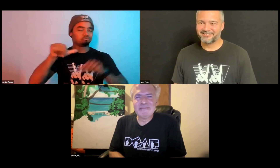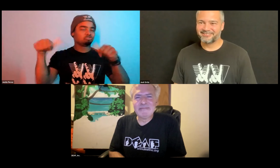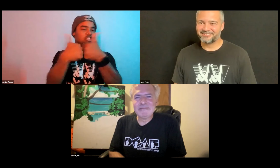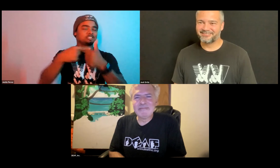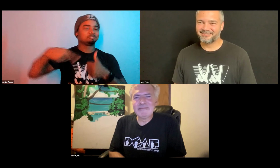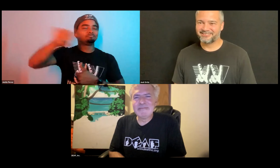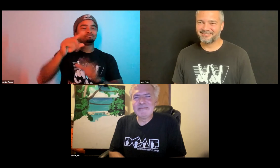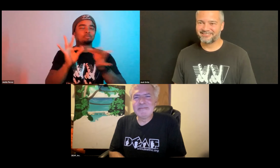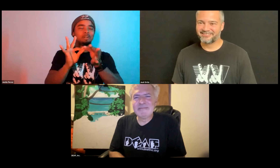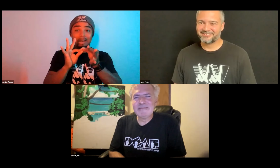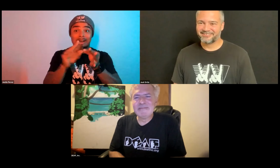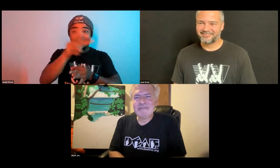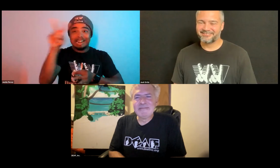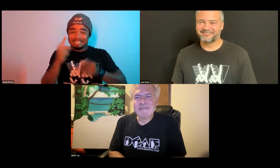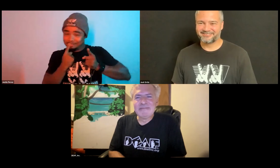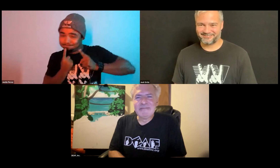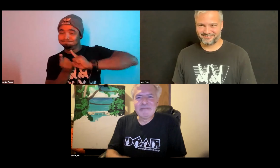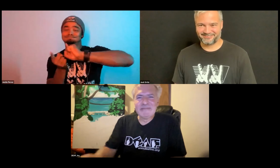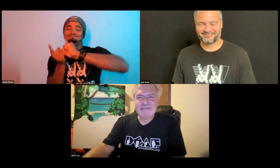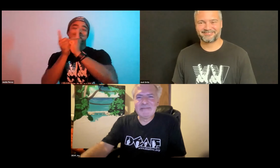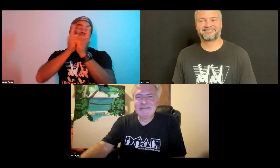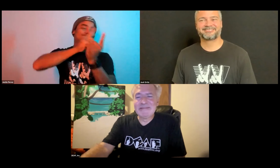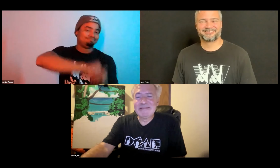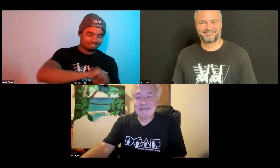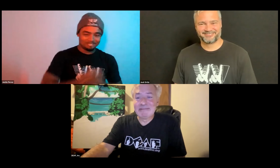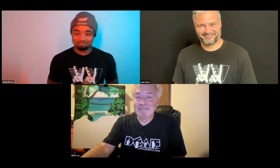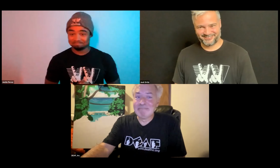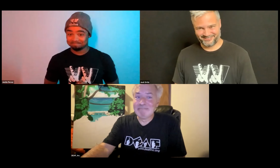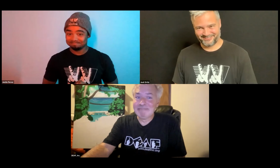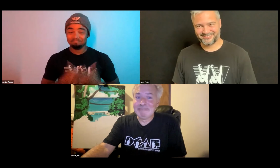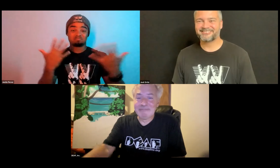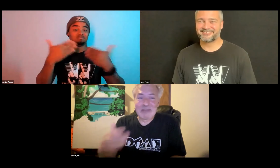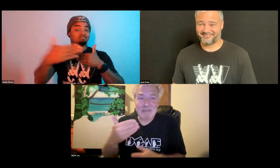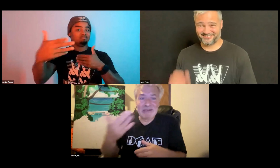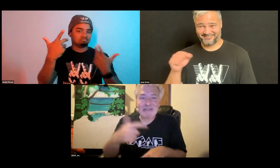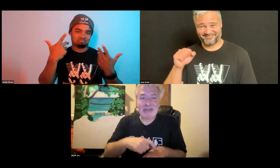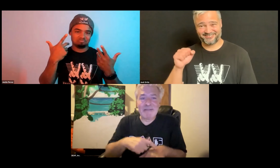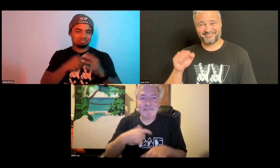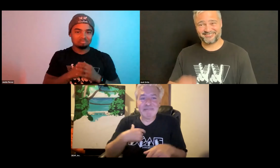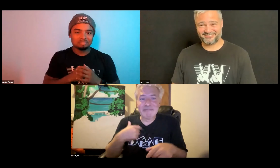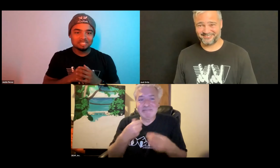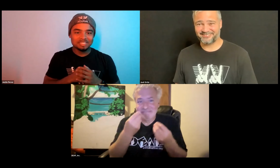Yes, we know we were challenging our interpreters tonight with all the different roles and everything, so thank you.